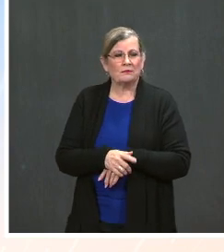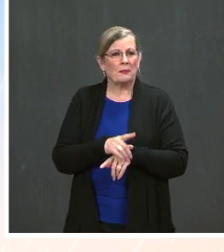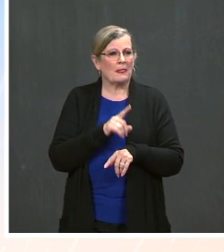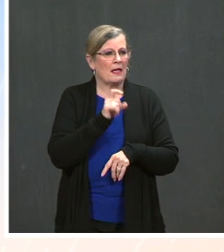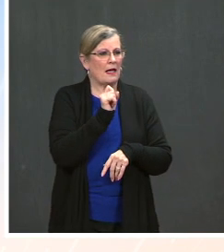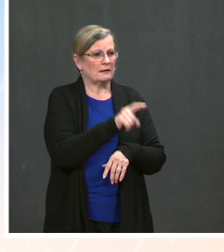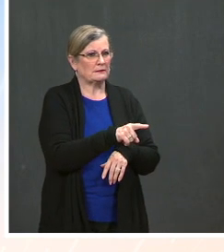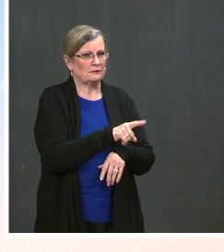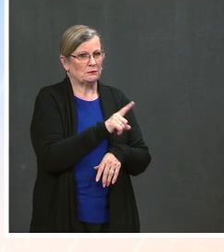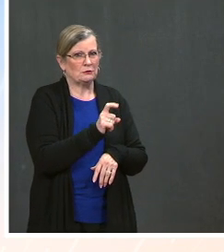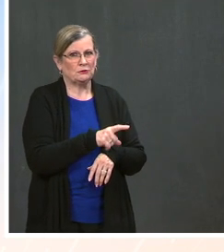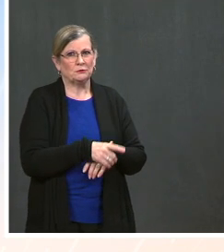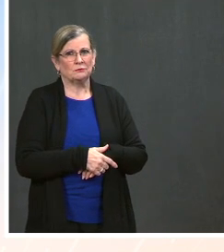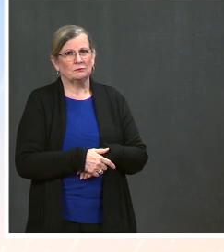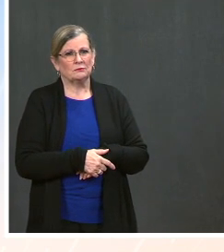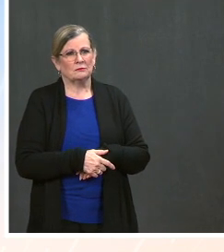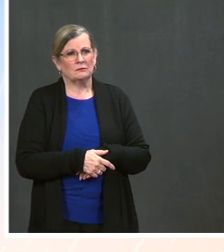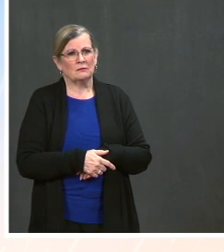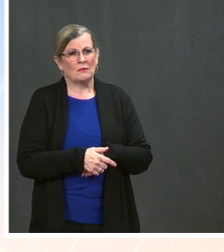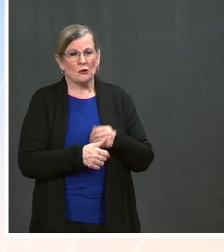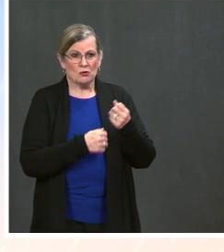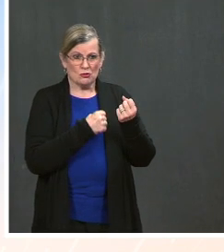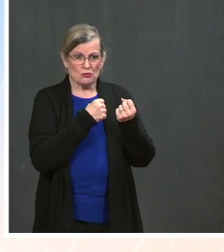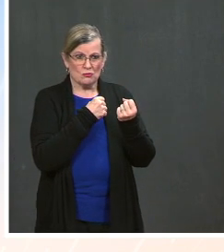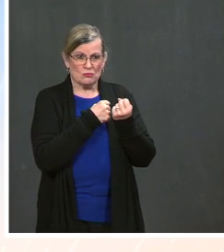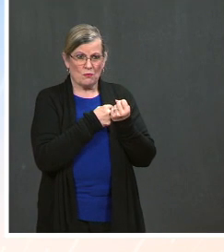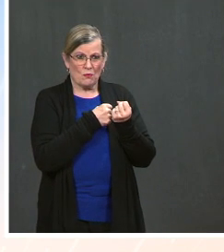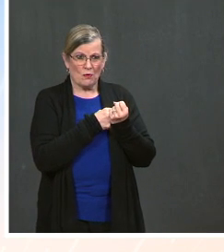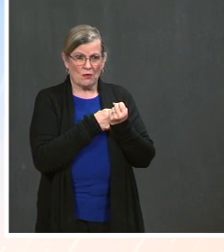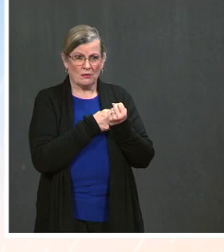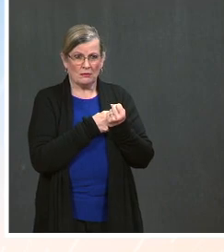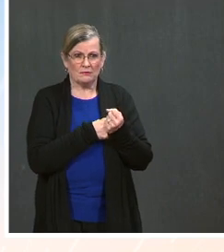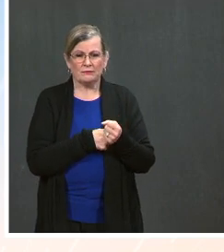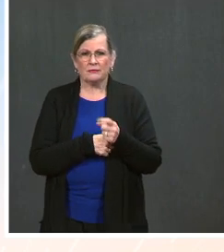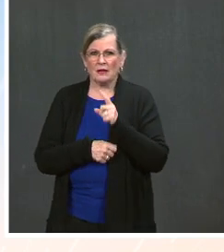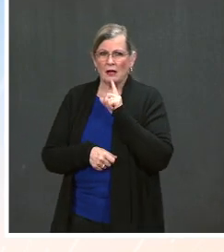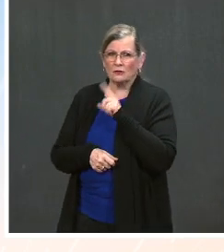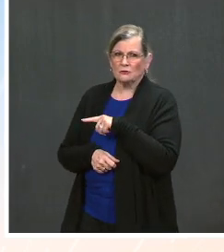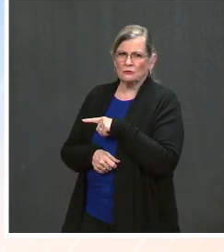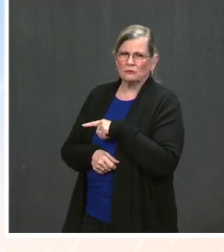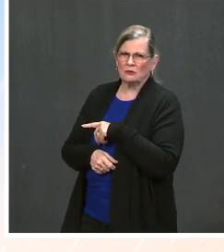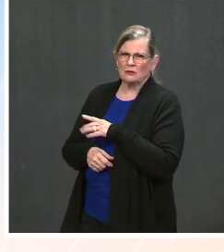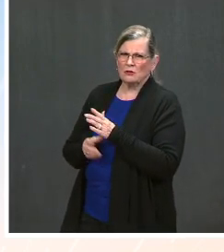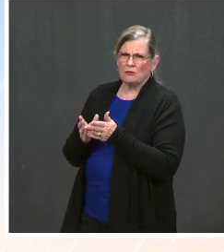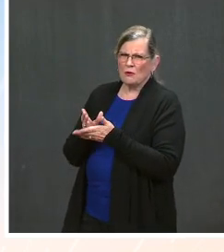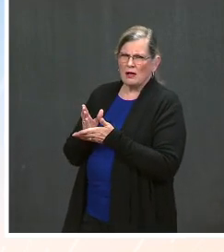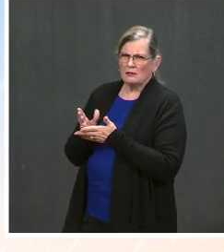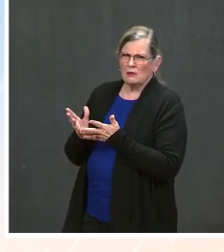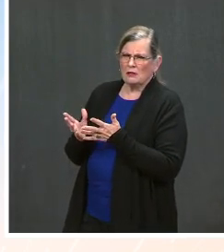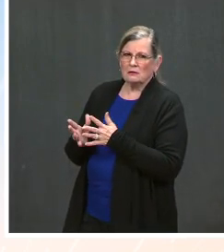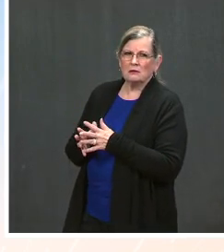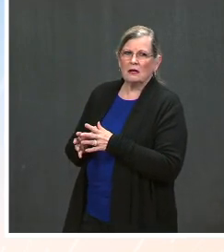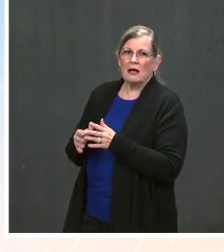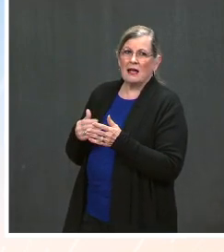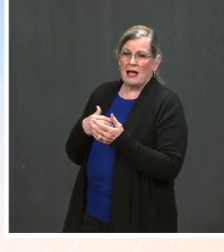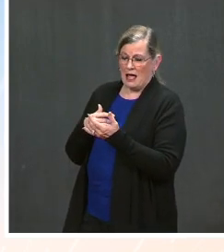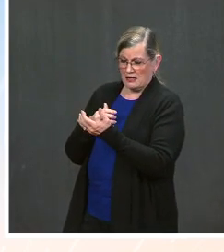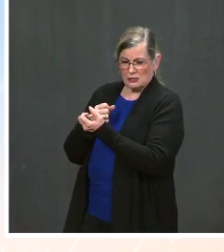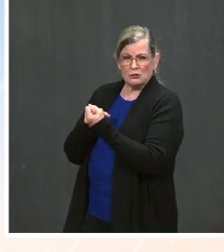by Amazon workers in Alabama to unionize? Secretary Walsh: You know, I support everyone's right to collectively bargain. I think we're all kind of waiting to see what the result of that election is.